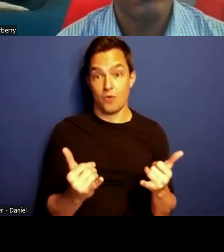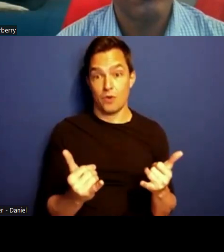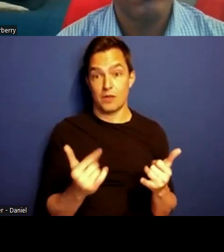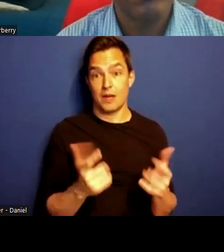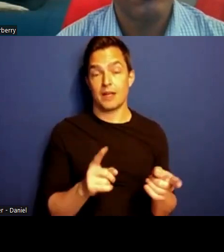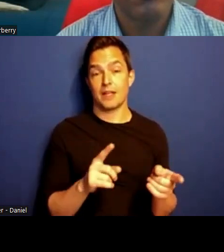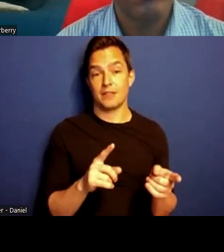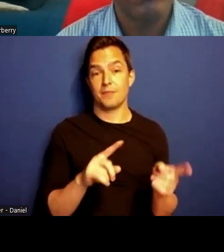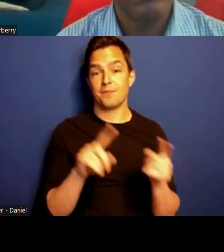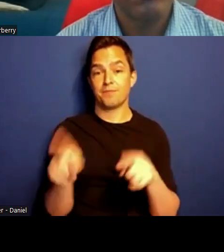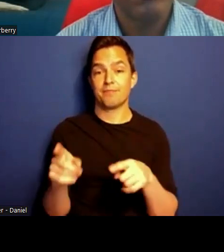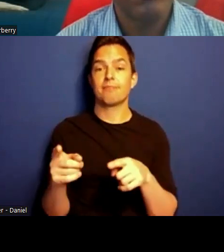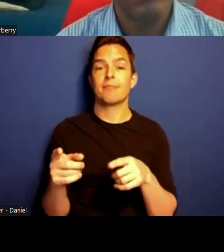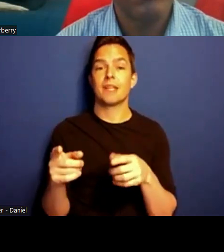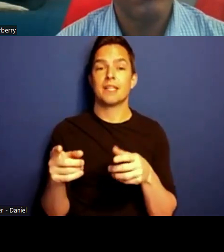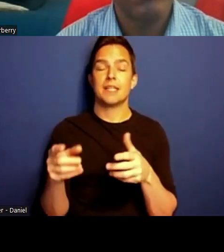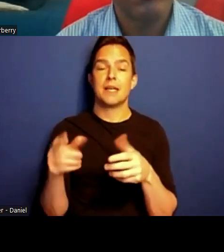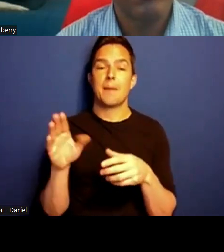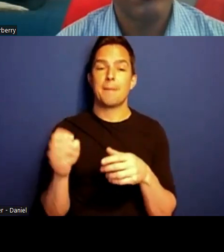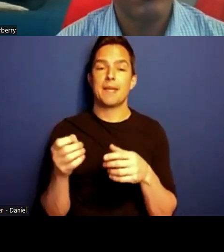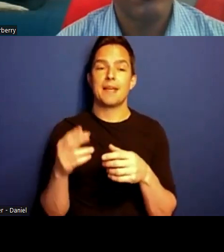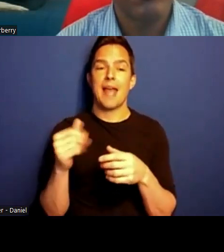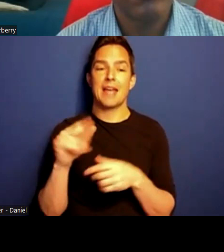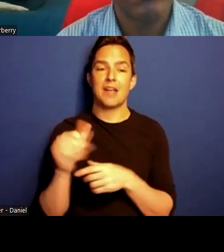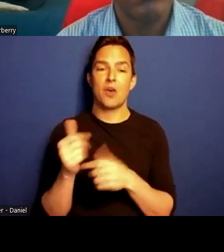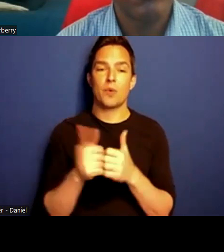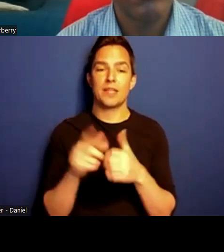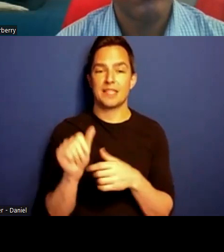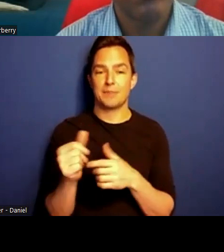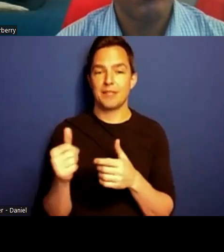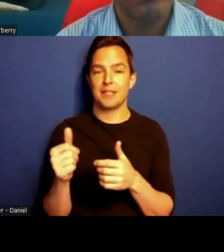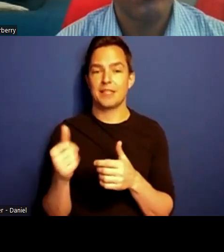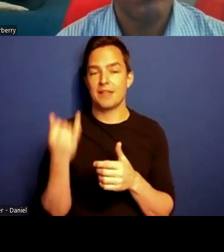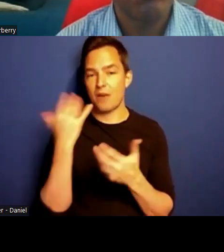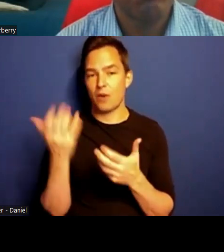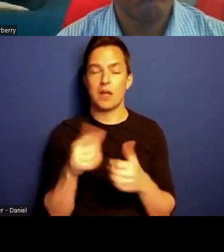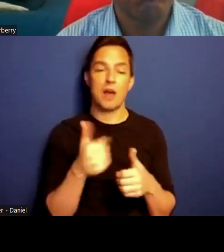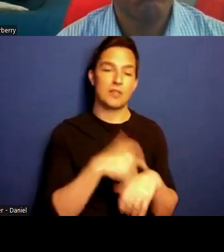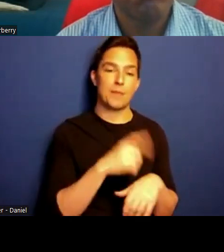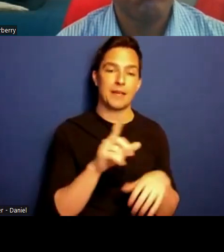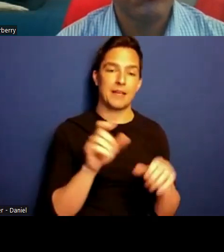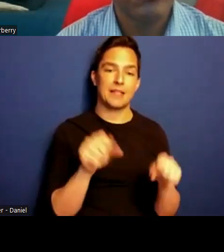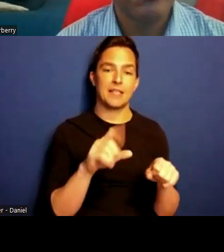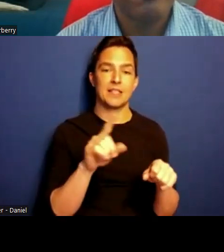with a disability when I want to. And then other times I can just be Hannah the college kid,